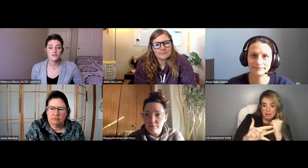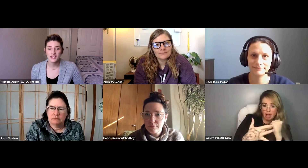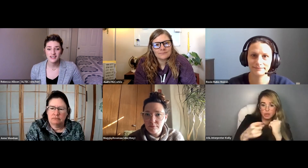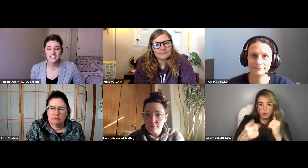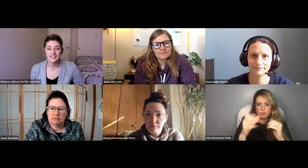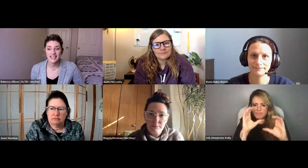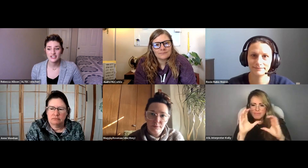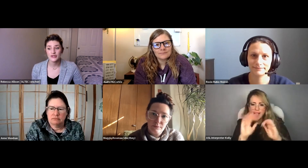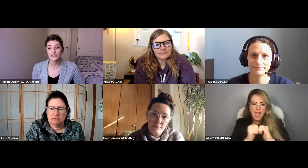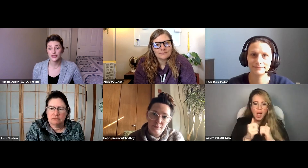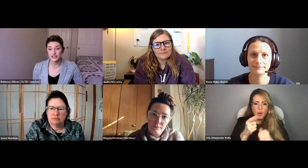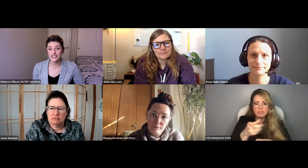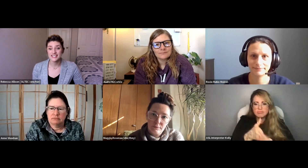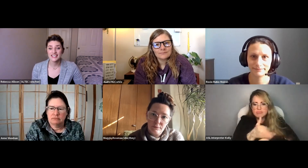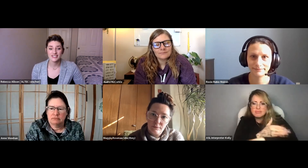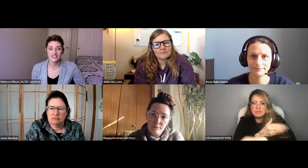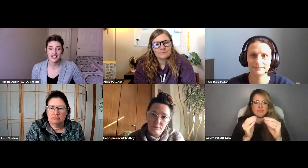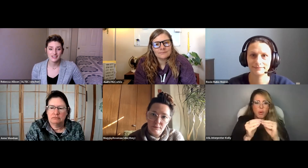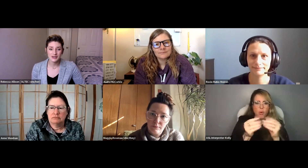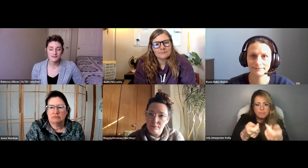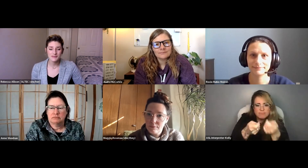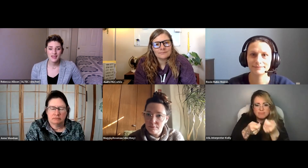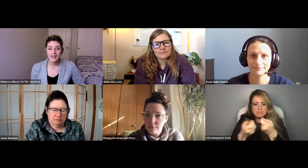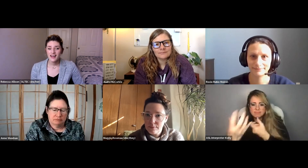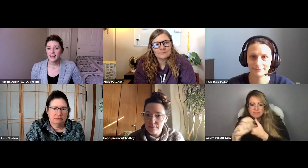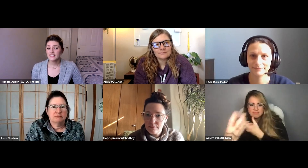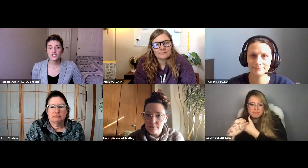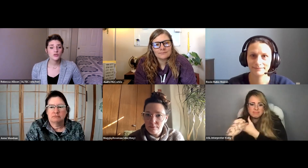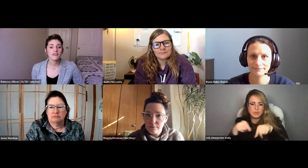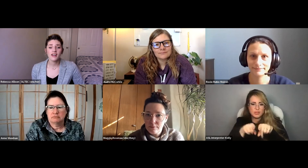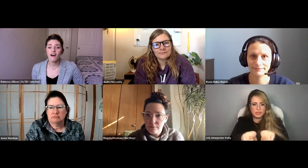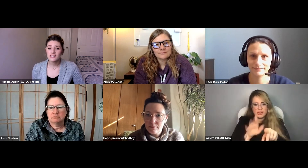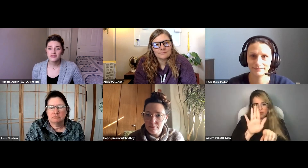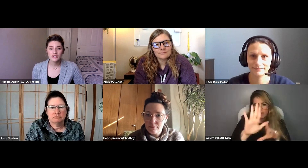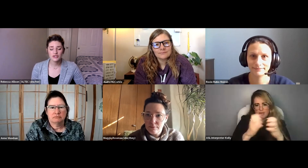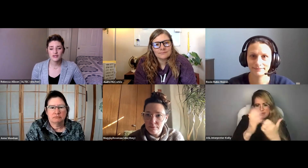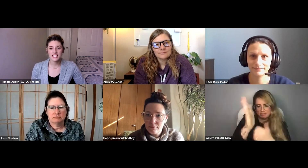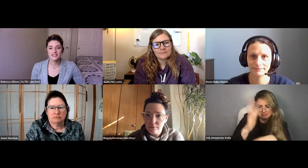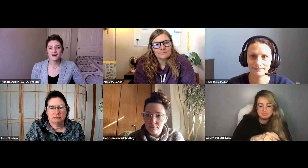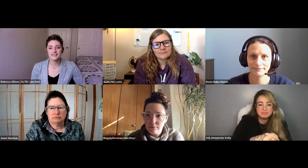better engage your learners in your classroom. I'd like to invite all of you to attend our